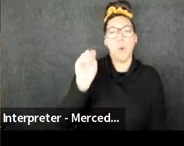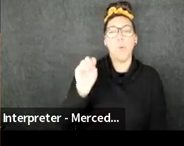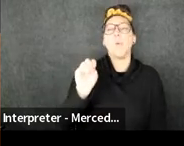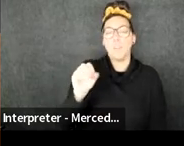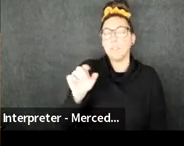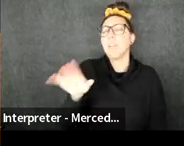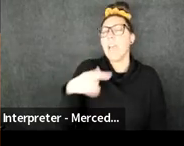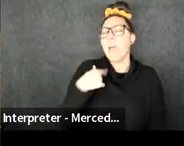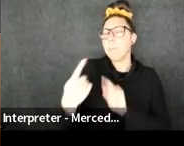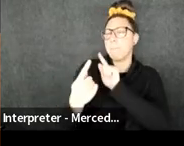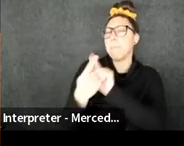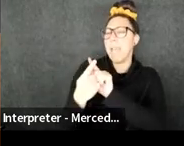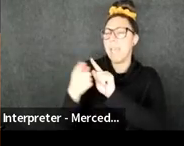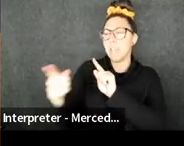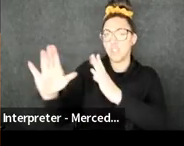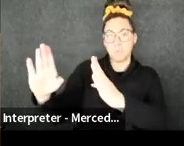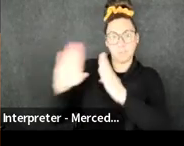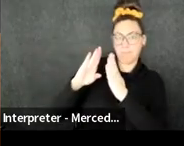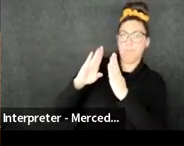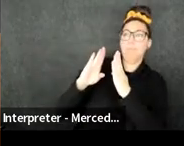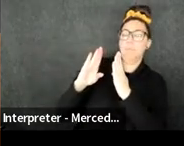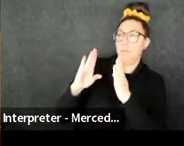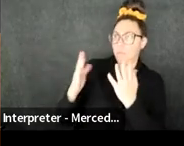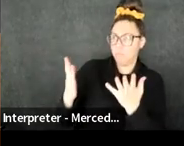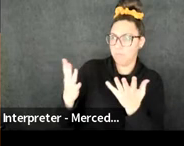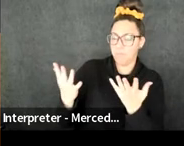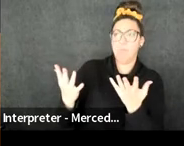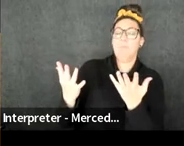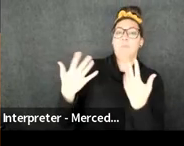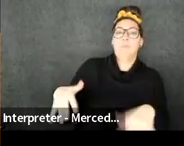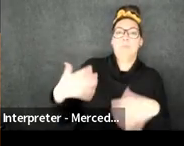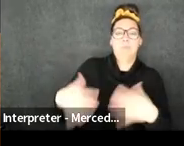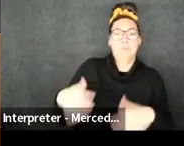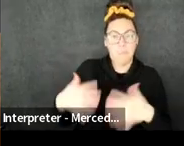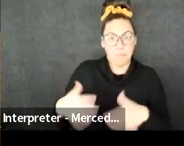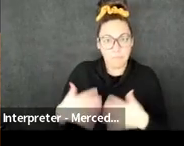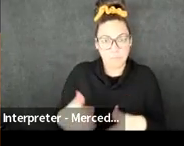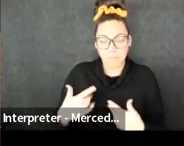she just had this undivided attention to help me and this willingness. And for me, I just felt like I was a burden.